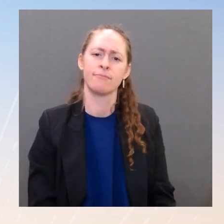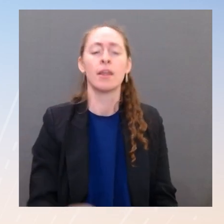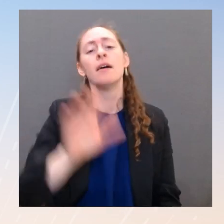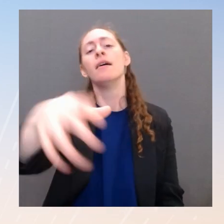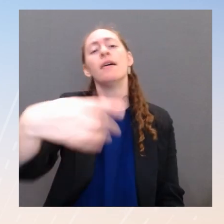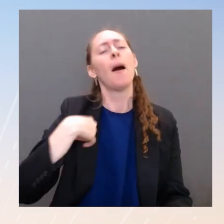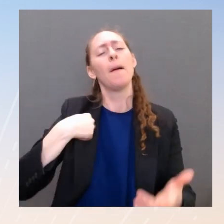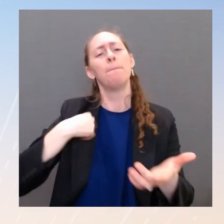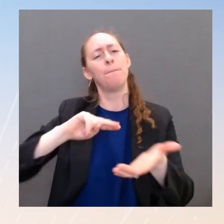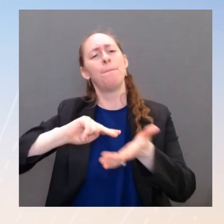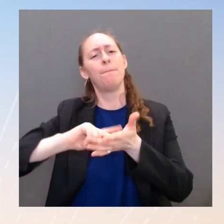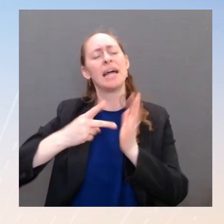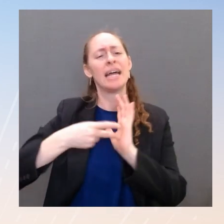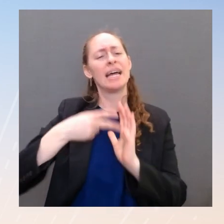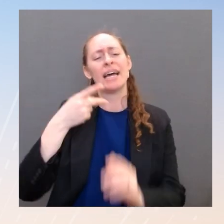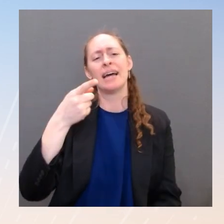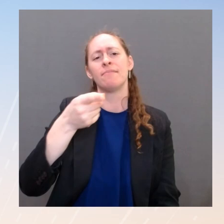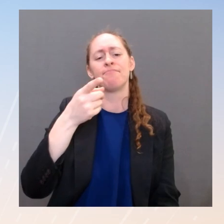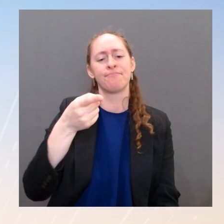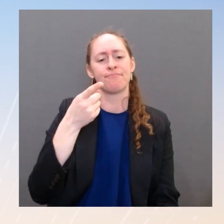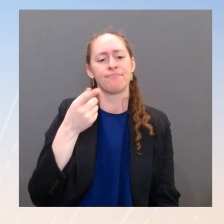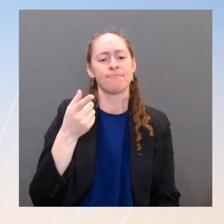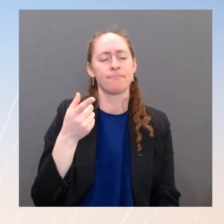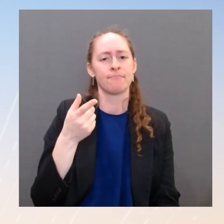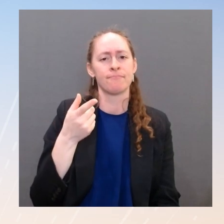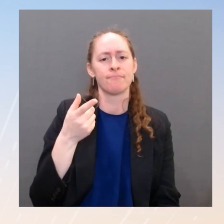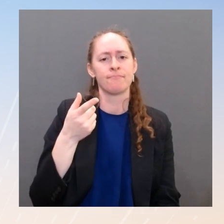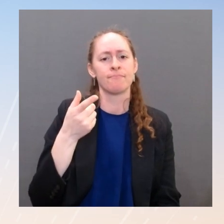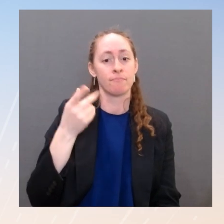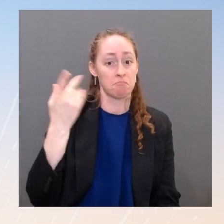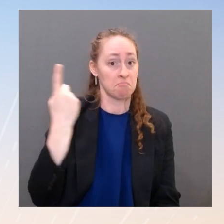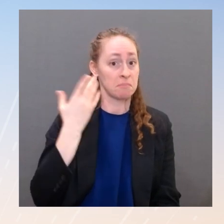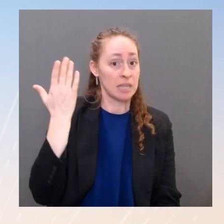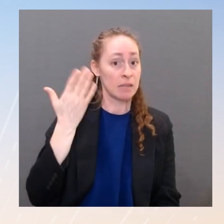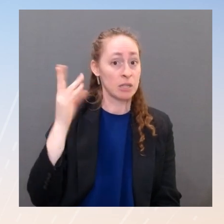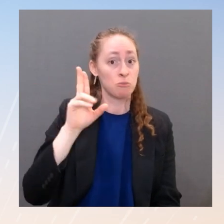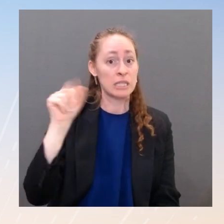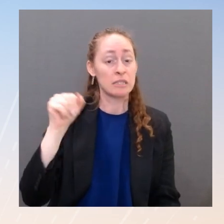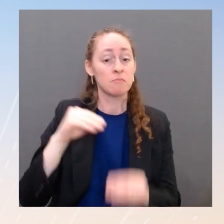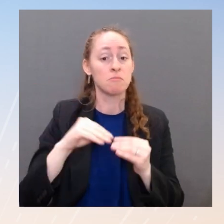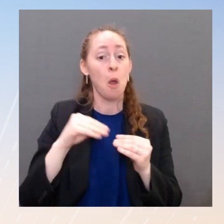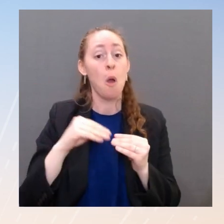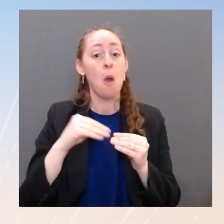the issue of North Korea and also maybe have --